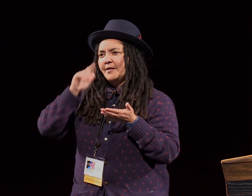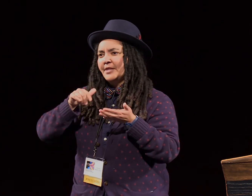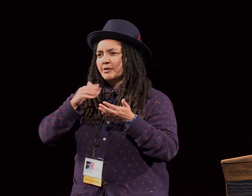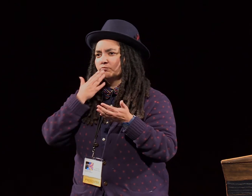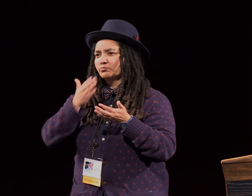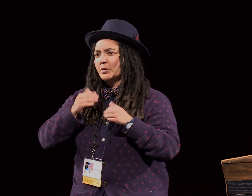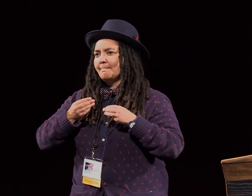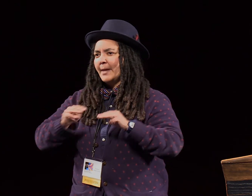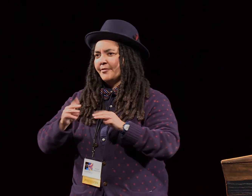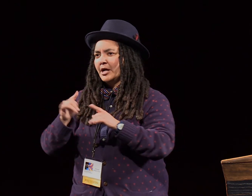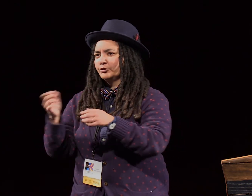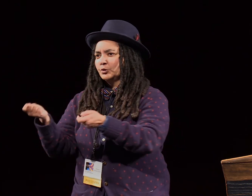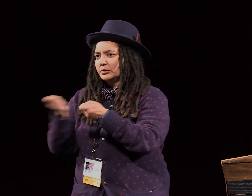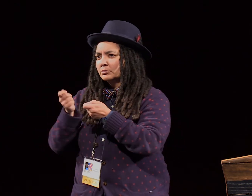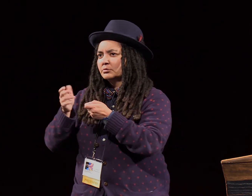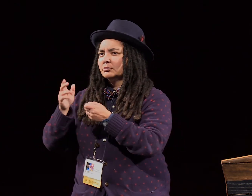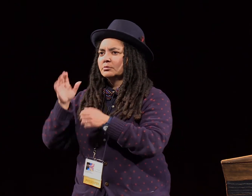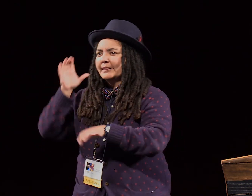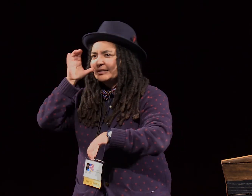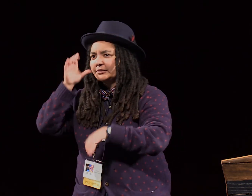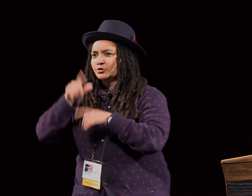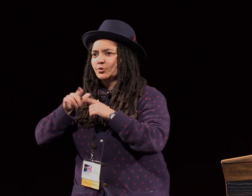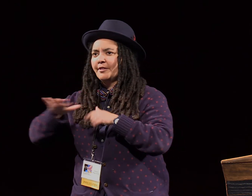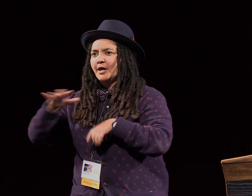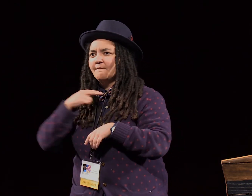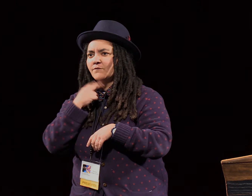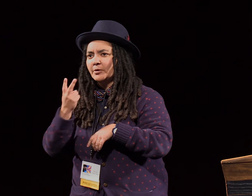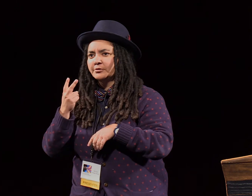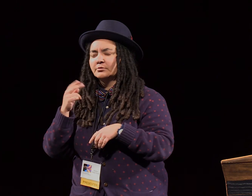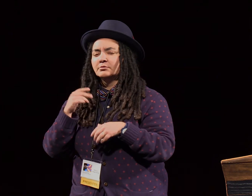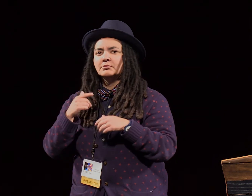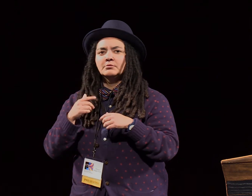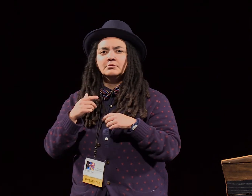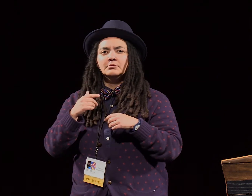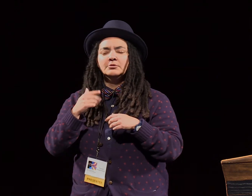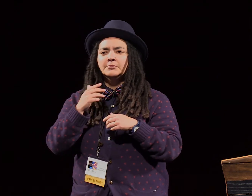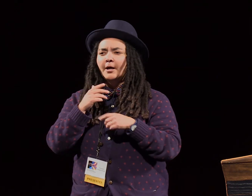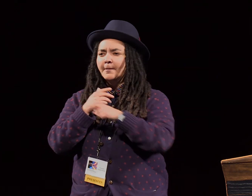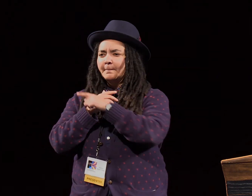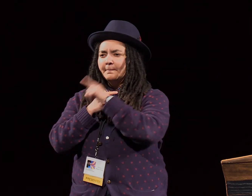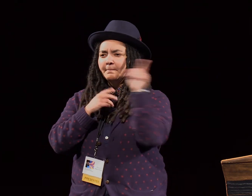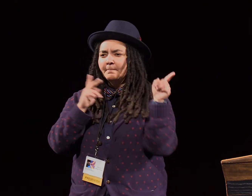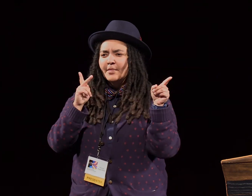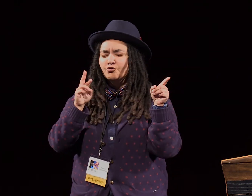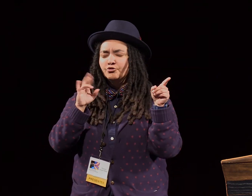We really wanted to unpack this. We thought that was a good method